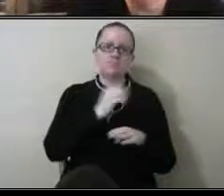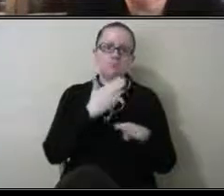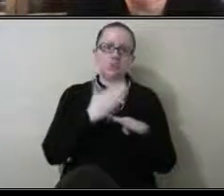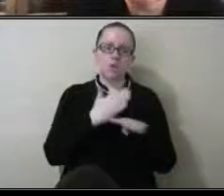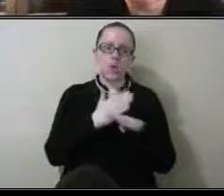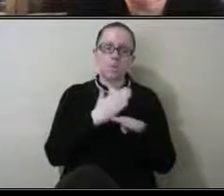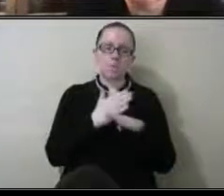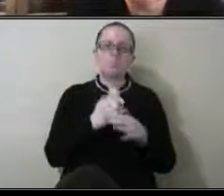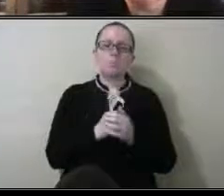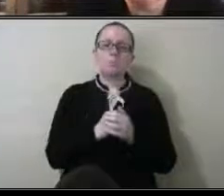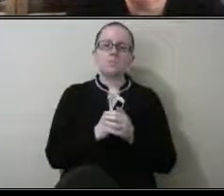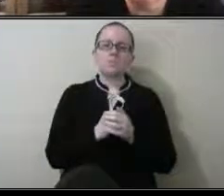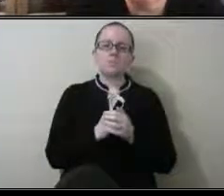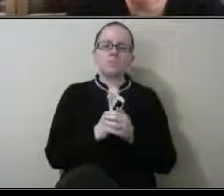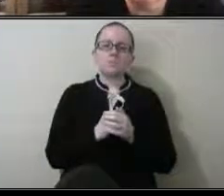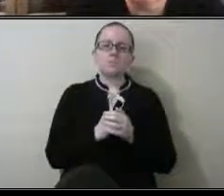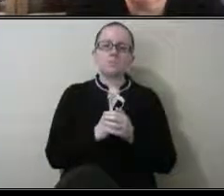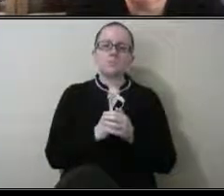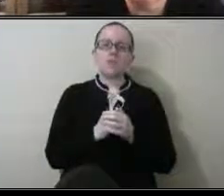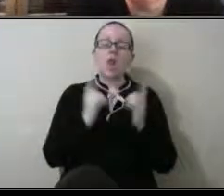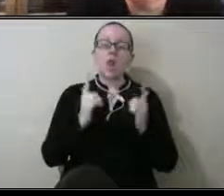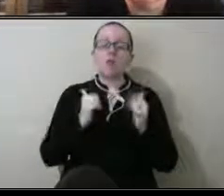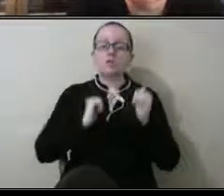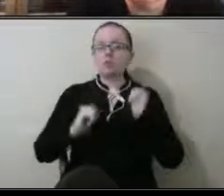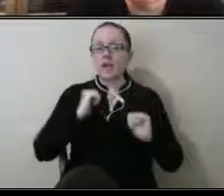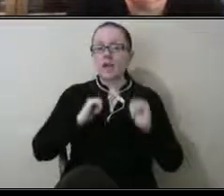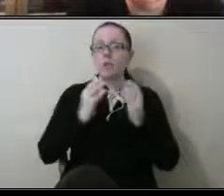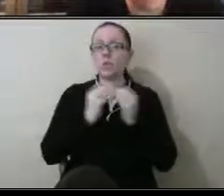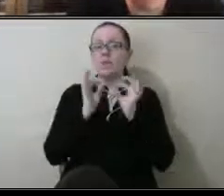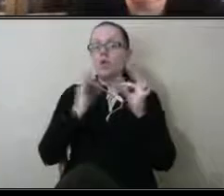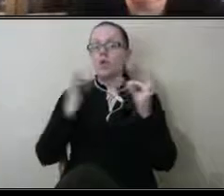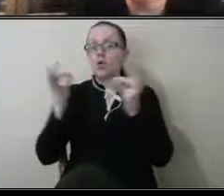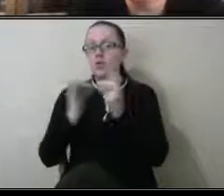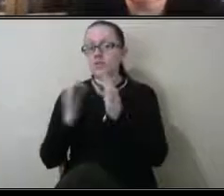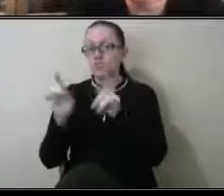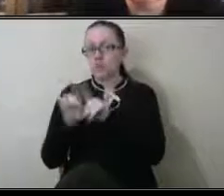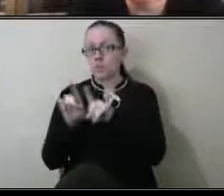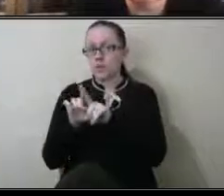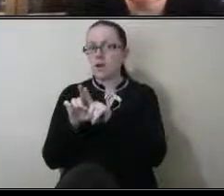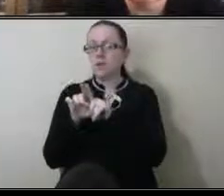and we also did a lot of training with the organizations as well to ensure that they were